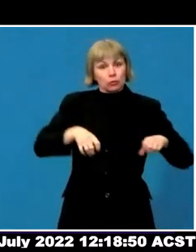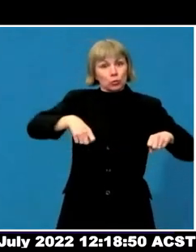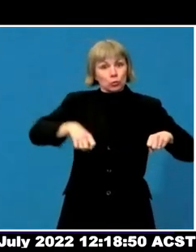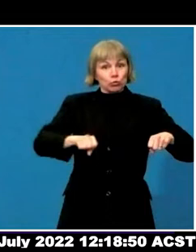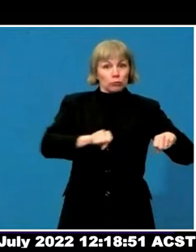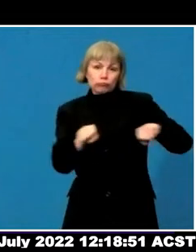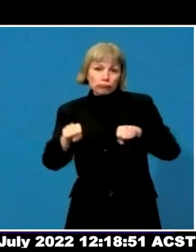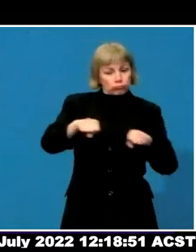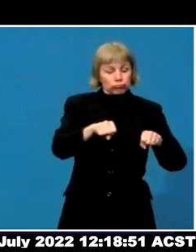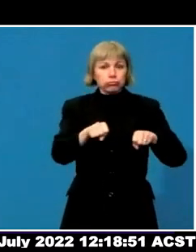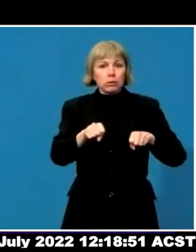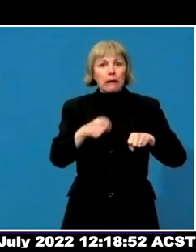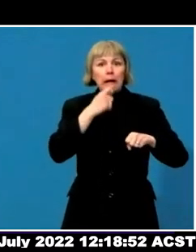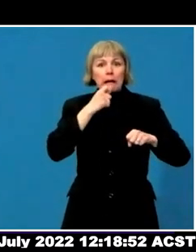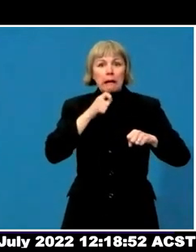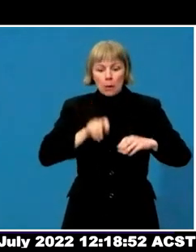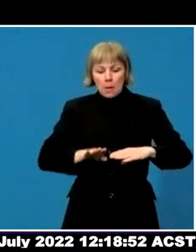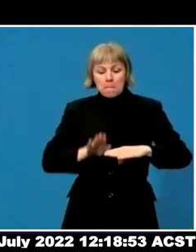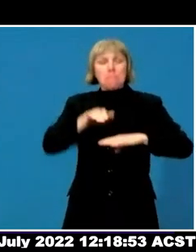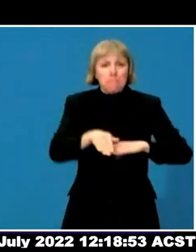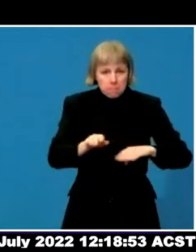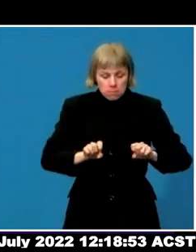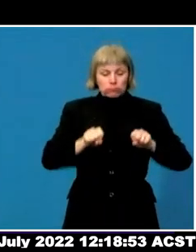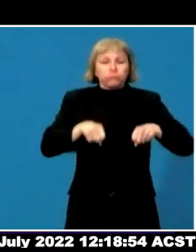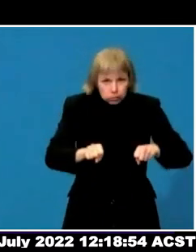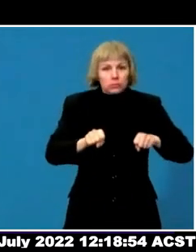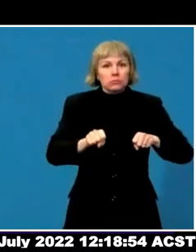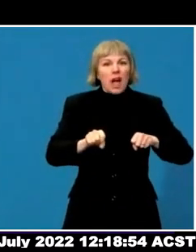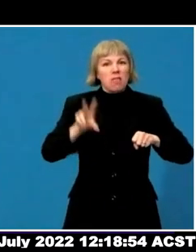you hit a bump and the battery would stop? Yeah. MS TARRAGO: So, then you were stuck.